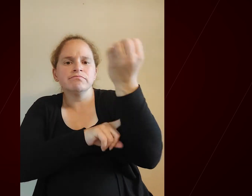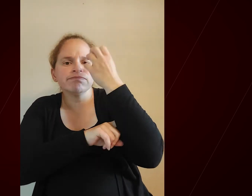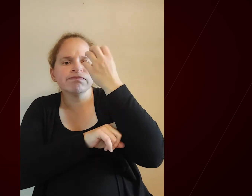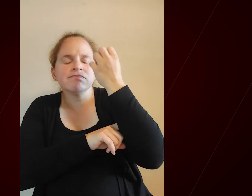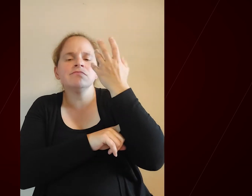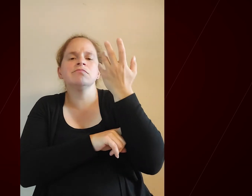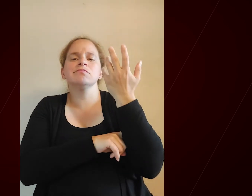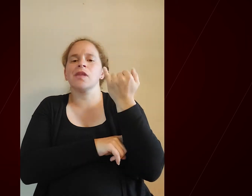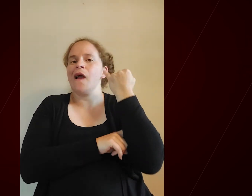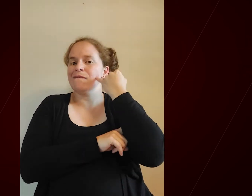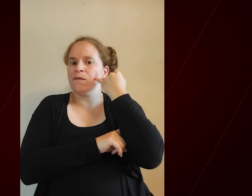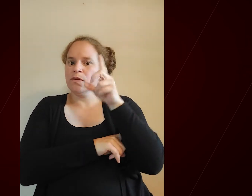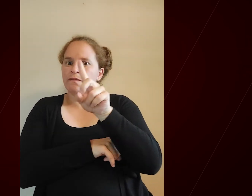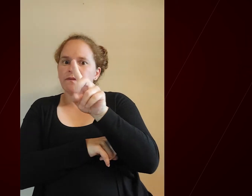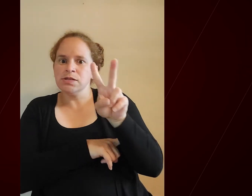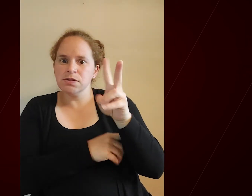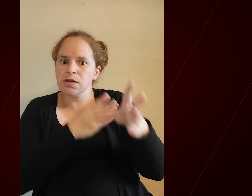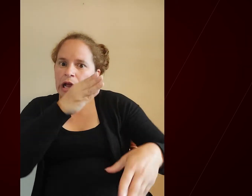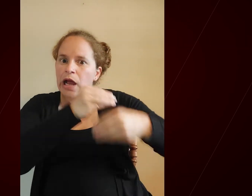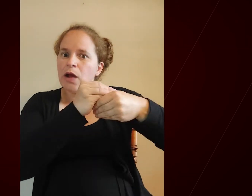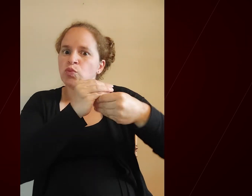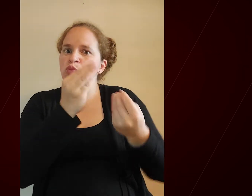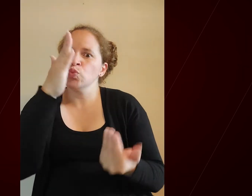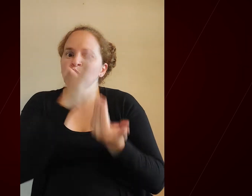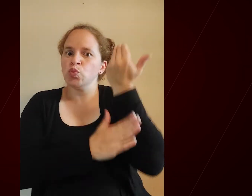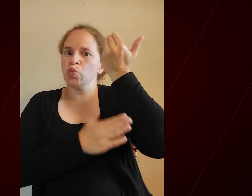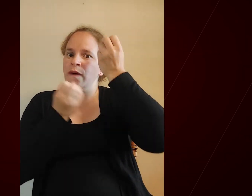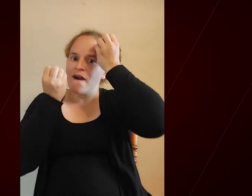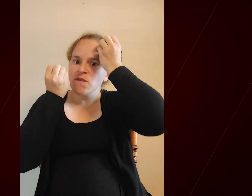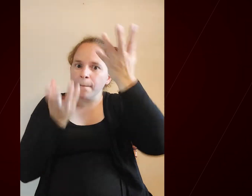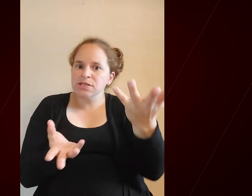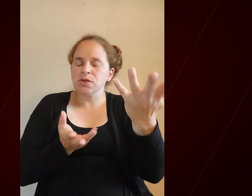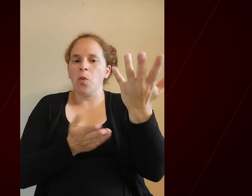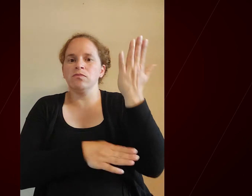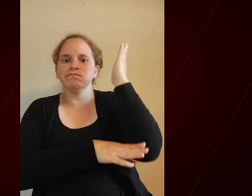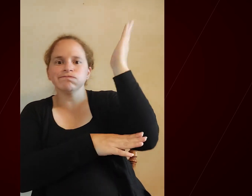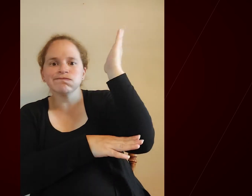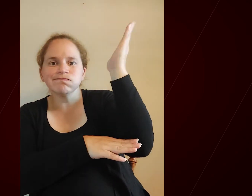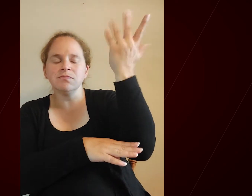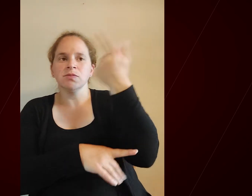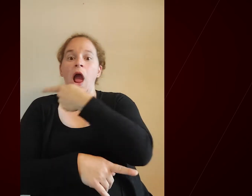who need help and support with vulnerable situations